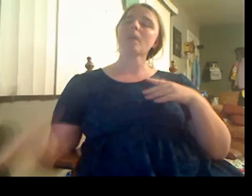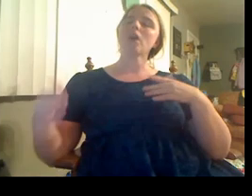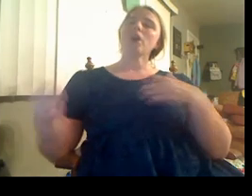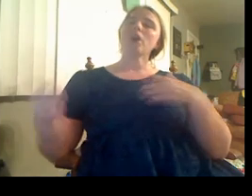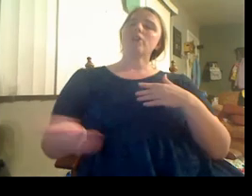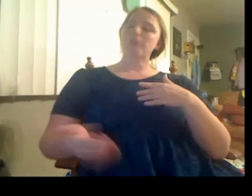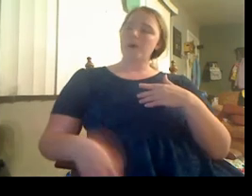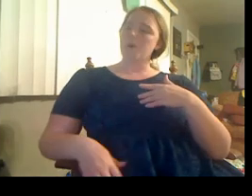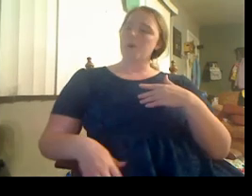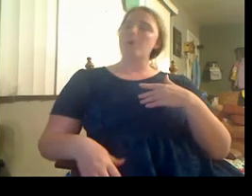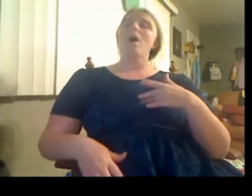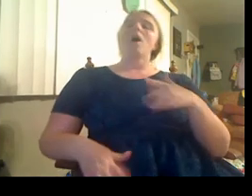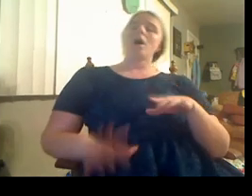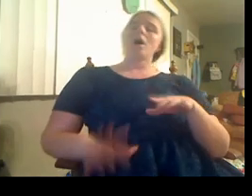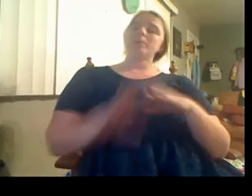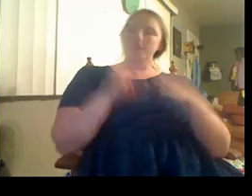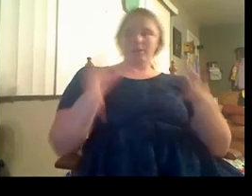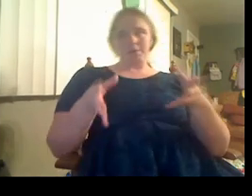So, with this.